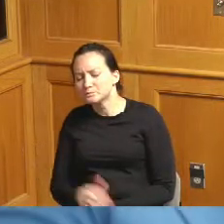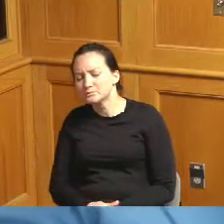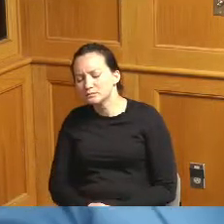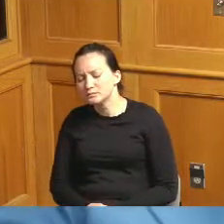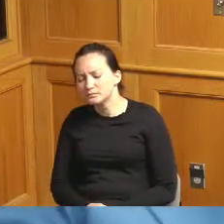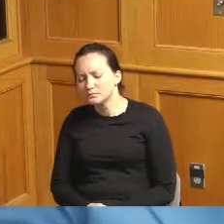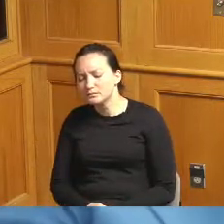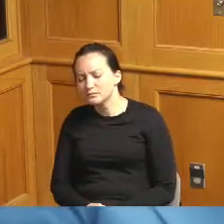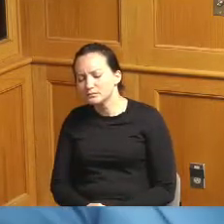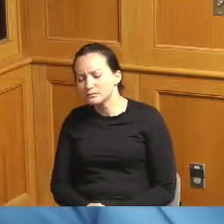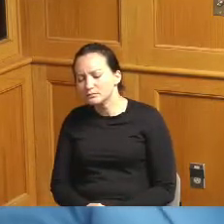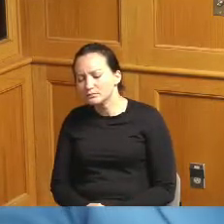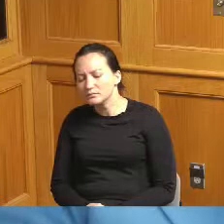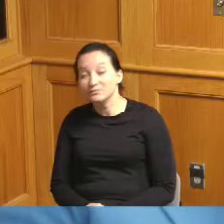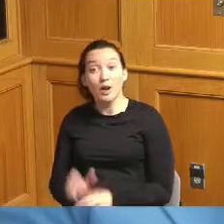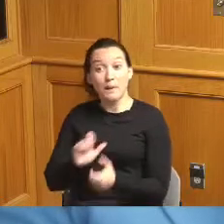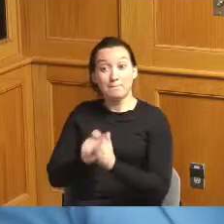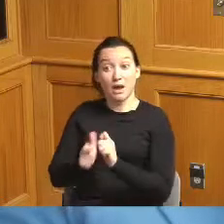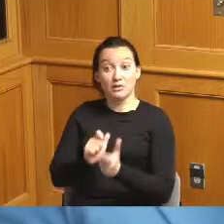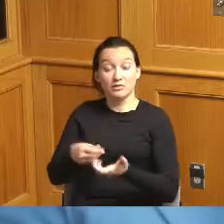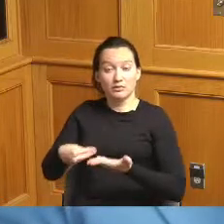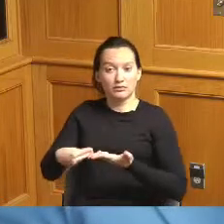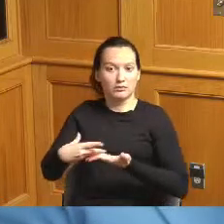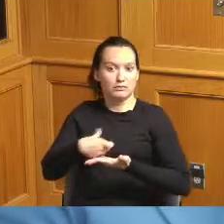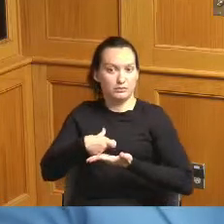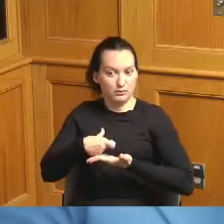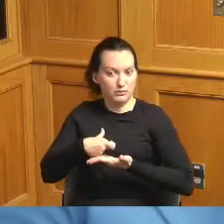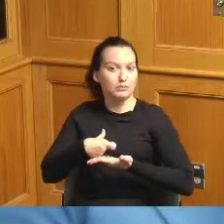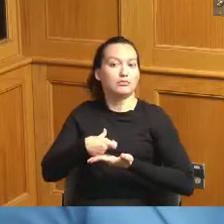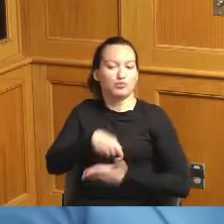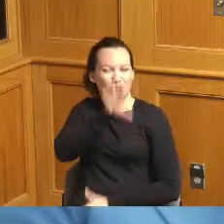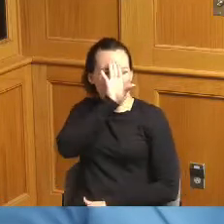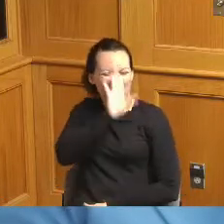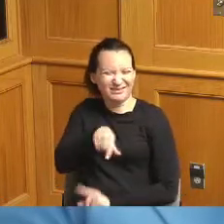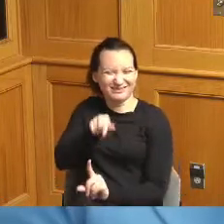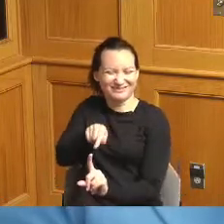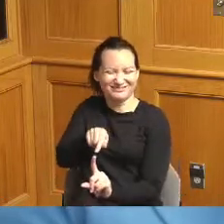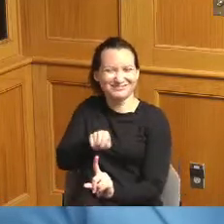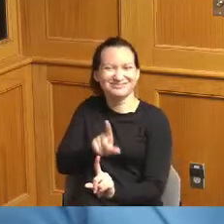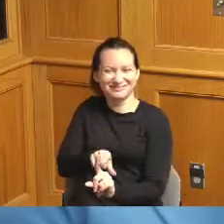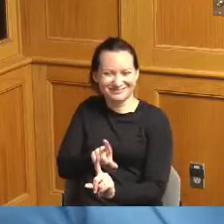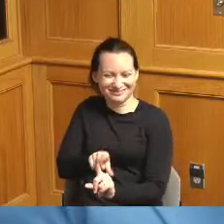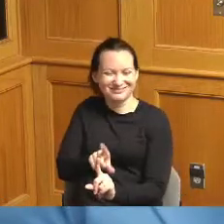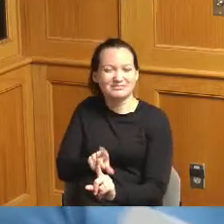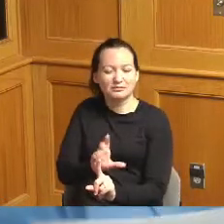the competitive compensation sure and I know that's one of the areas we're looking to